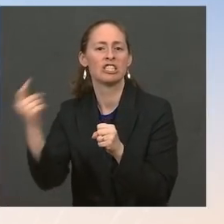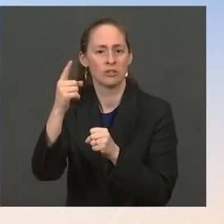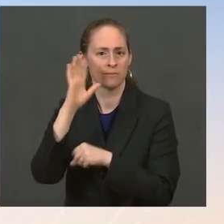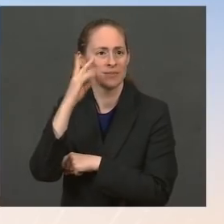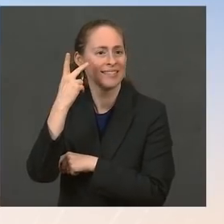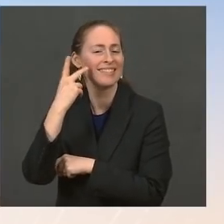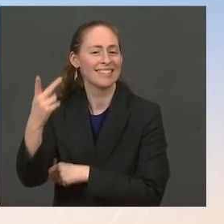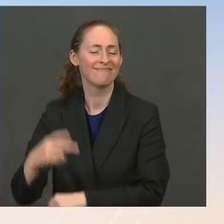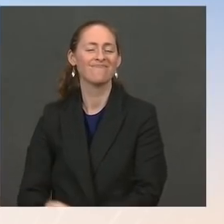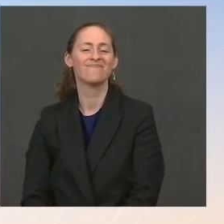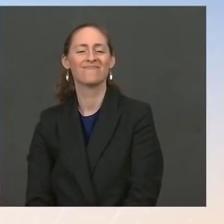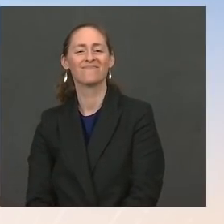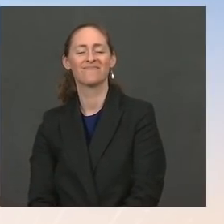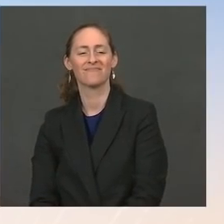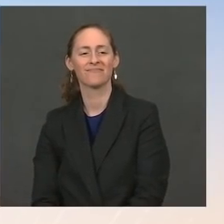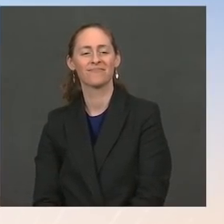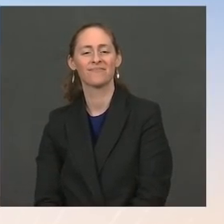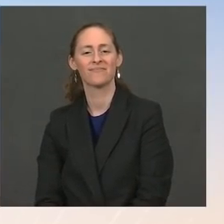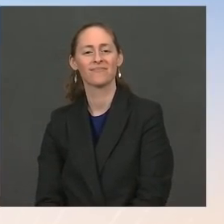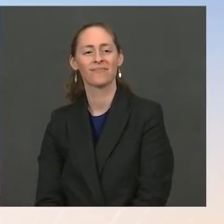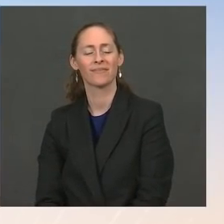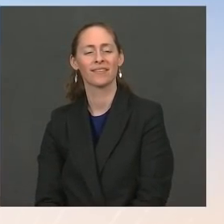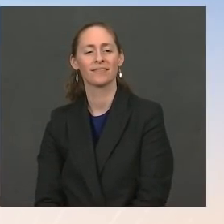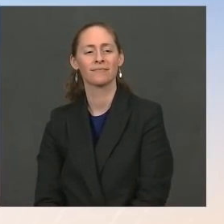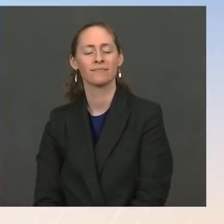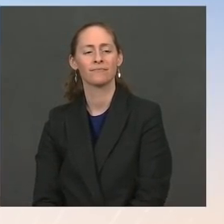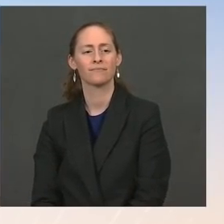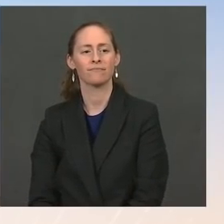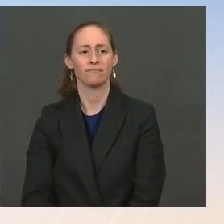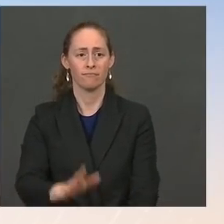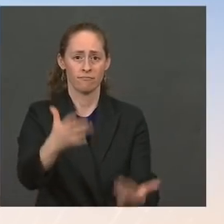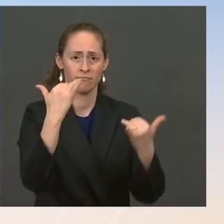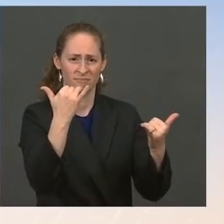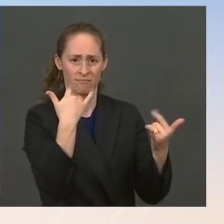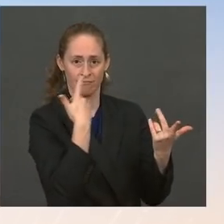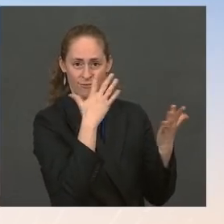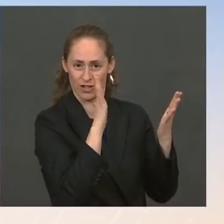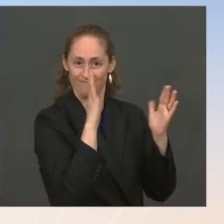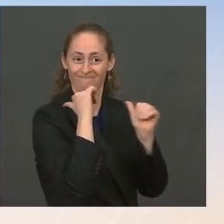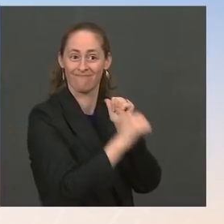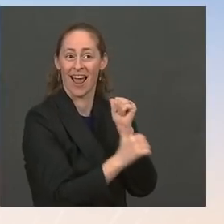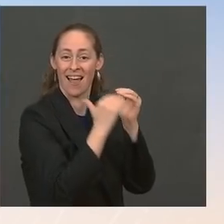even as we've been working to get it through the House, at a high senior staff level -- senior White House officials --